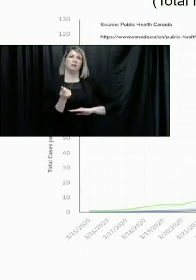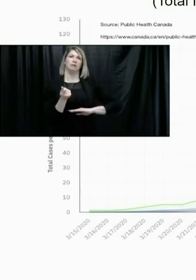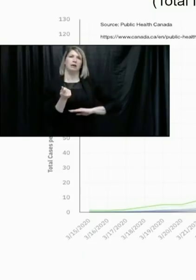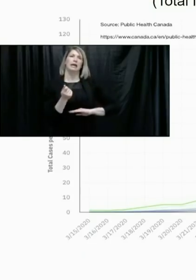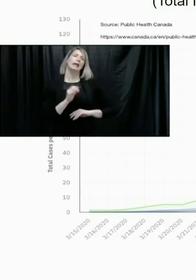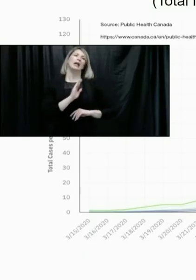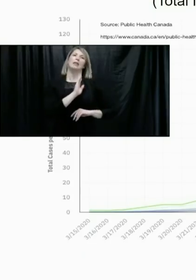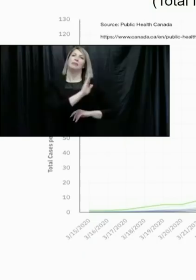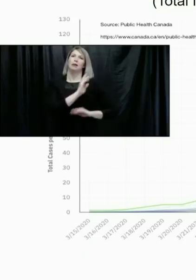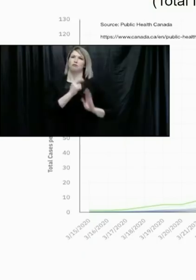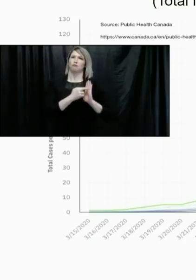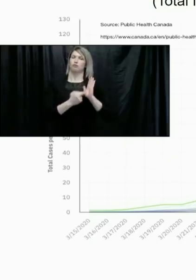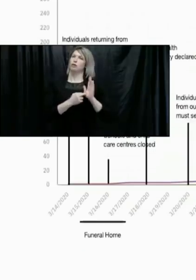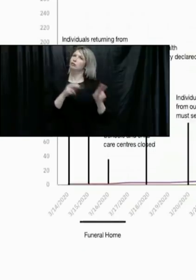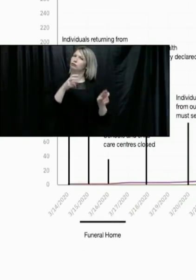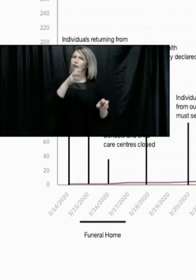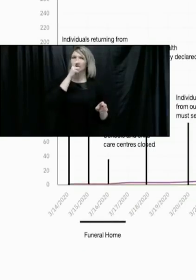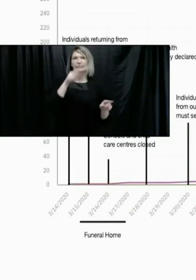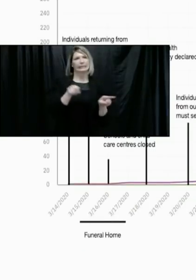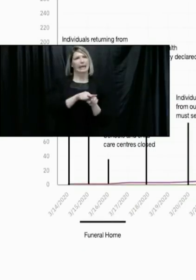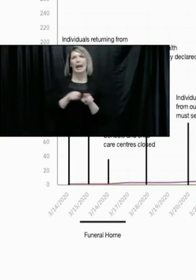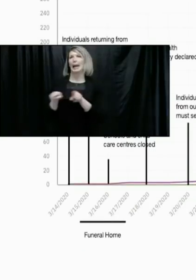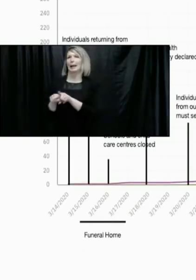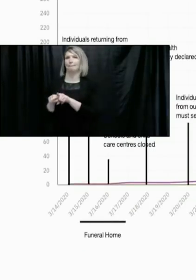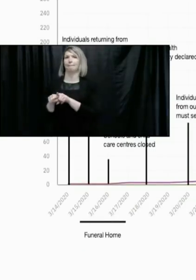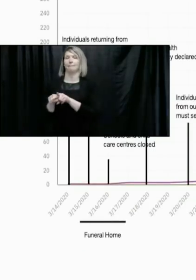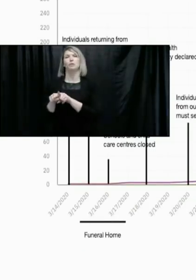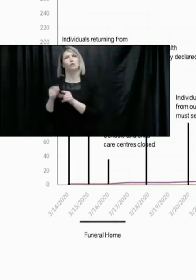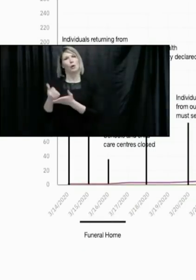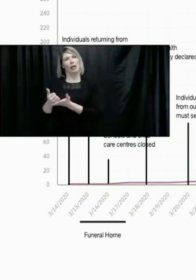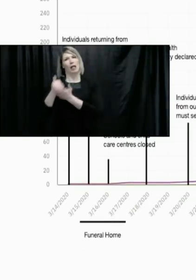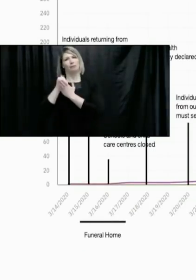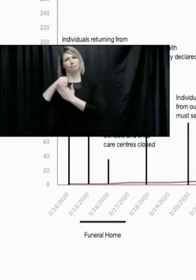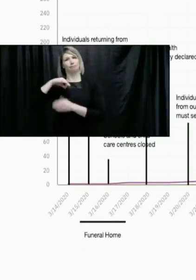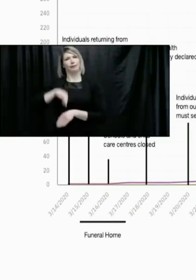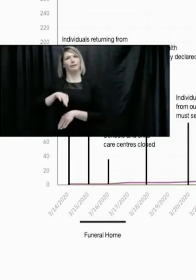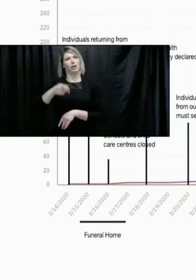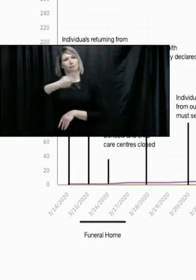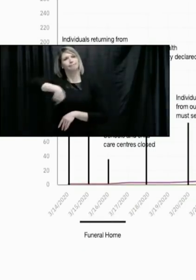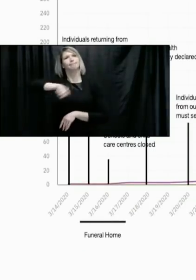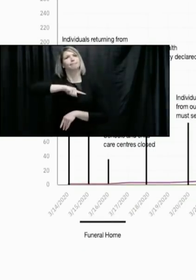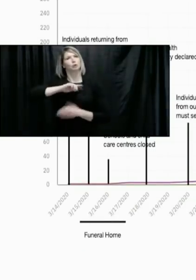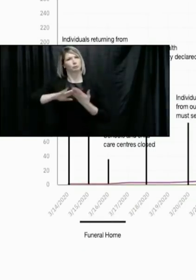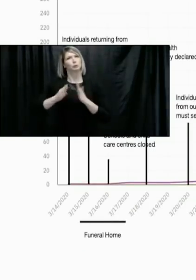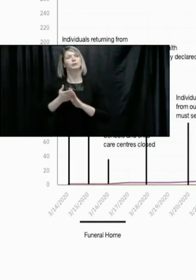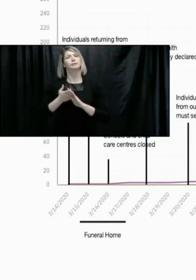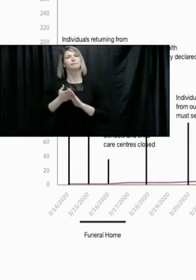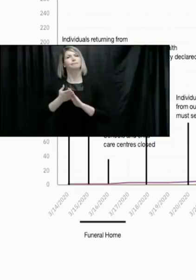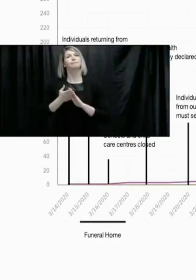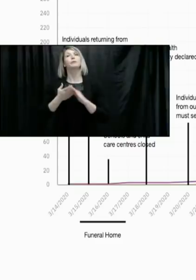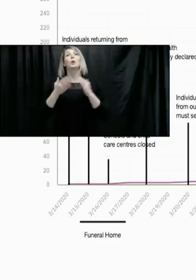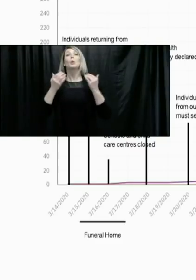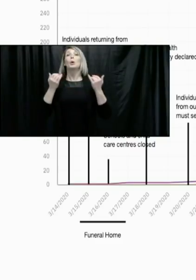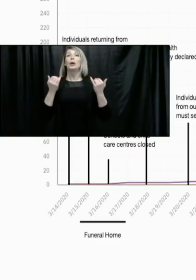THE ORGANIZED RESPONSE HAS REALLY HELPED DIVERT A DISASTER.